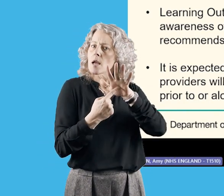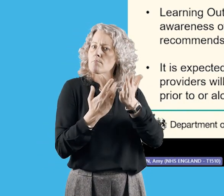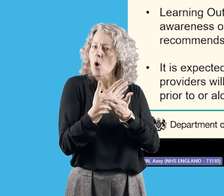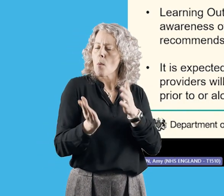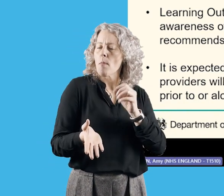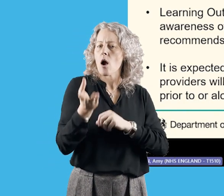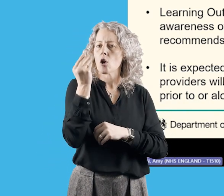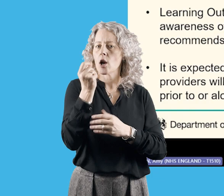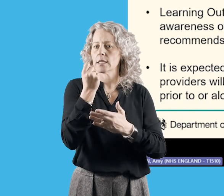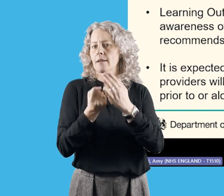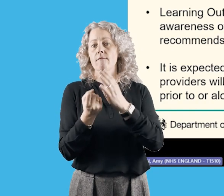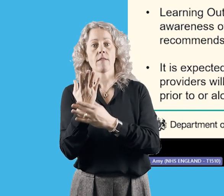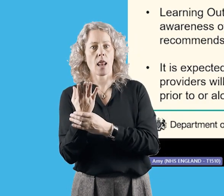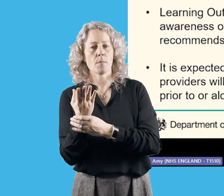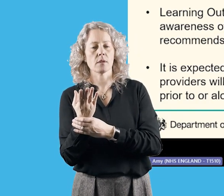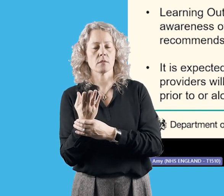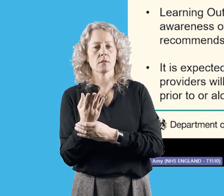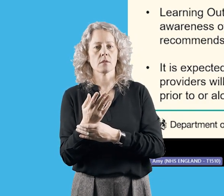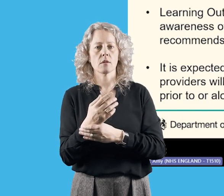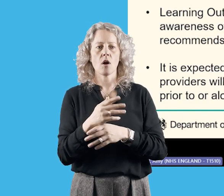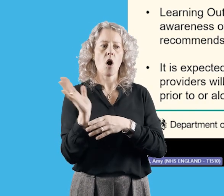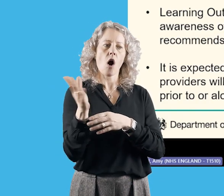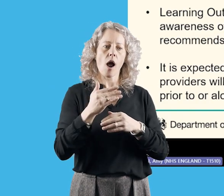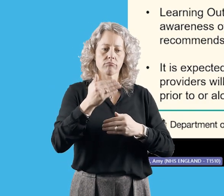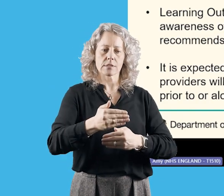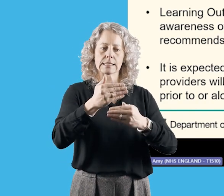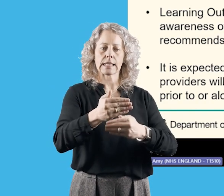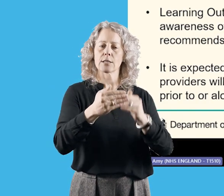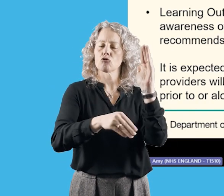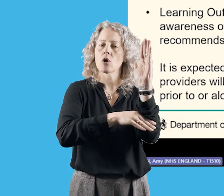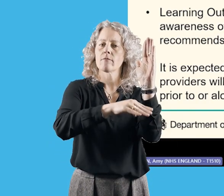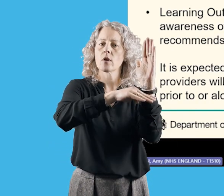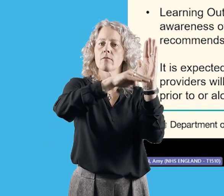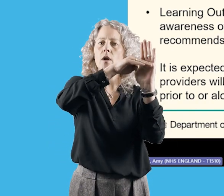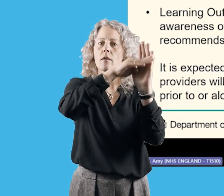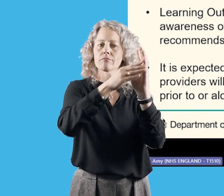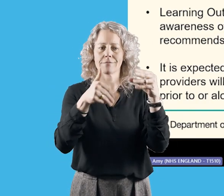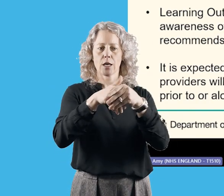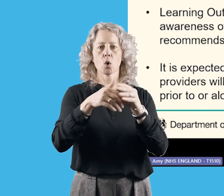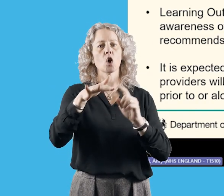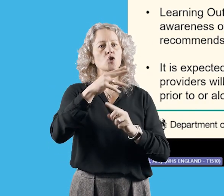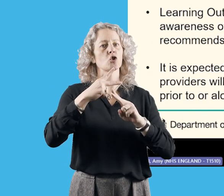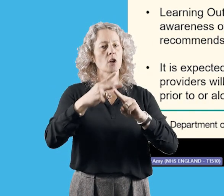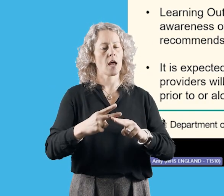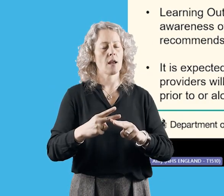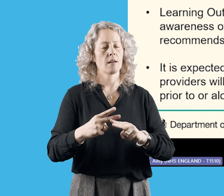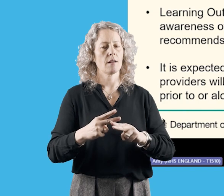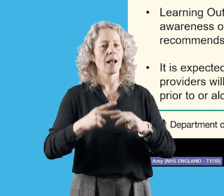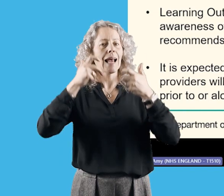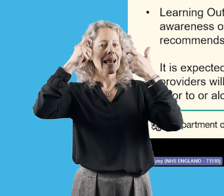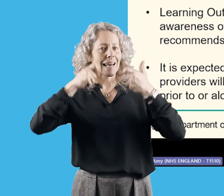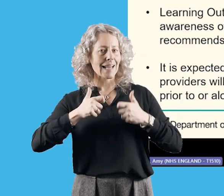and at every stage of a person's career in social care. And the legal requirement will of course support this. But we also want